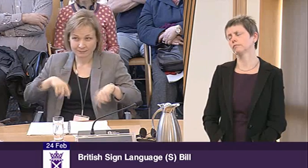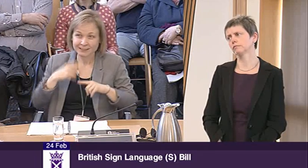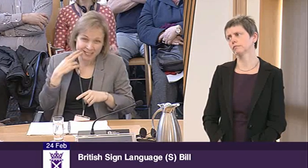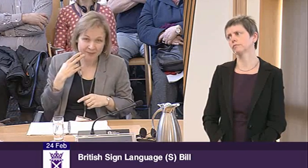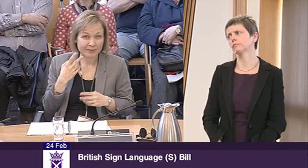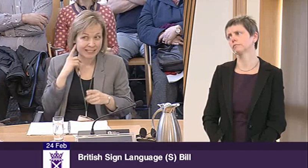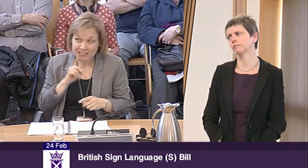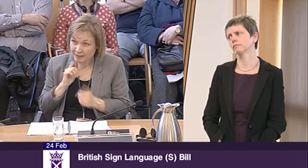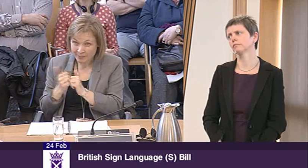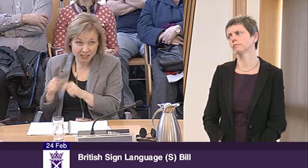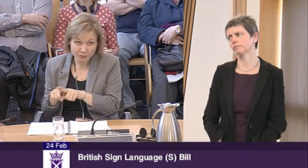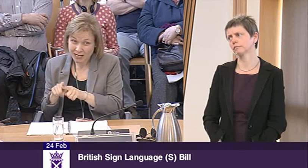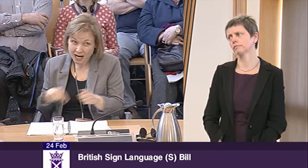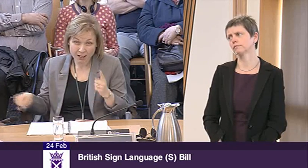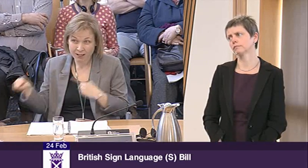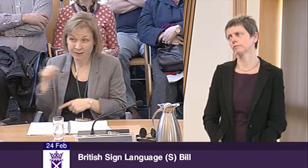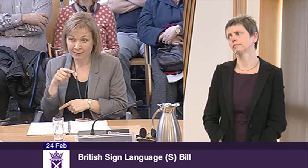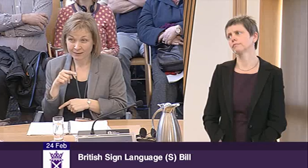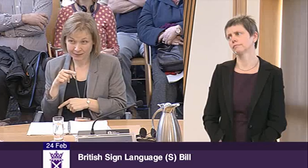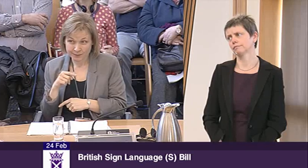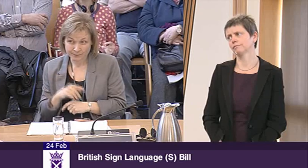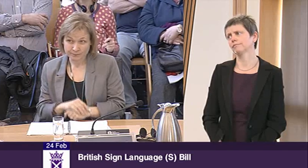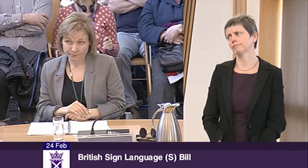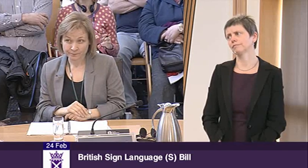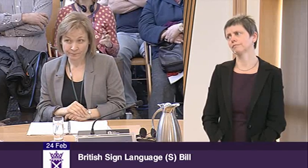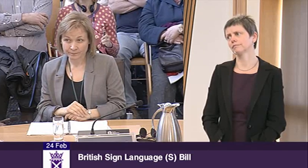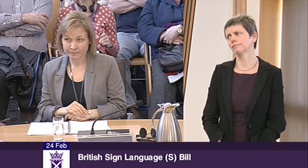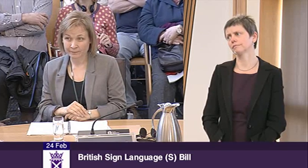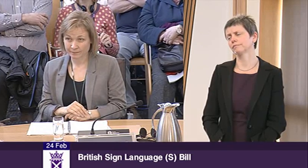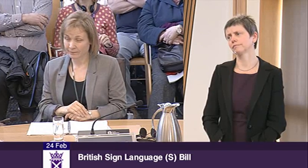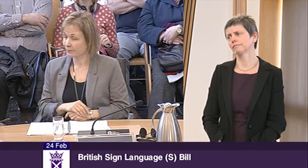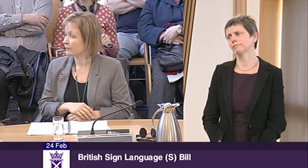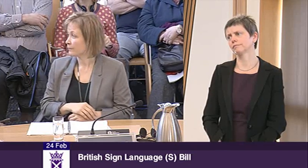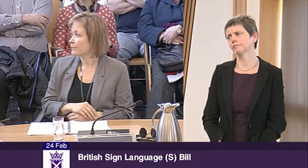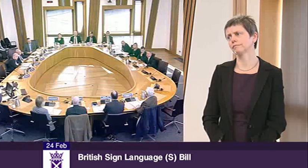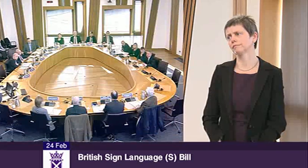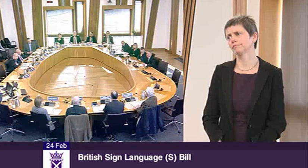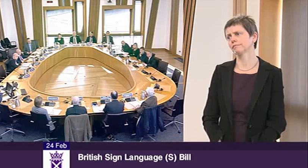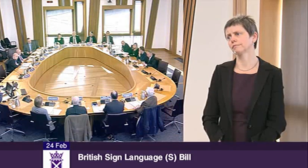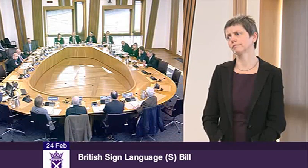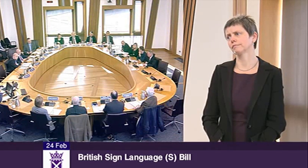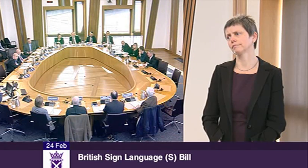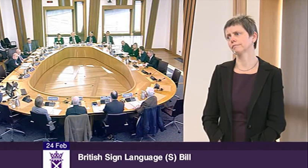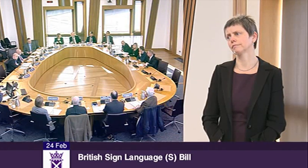and the manual alphabet are an equal part of the community and we work in partnership.